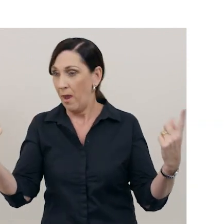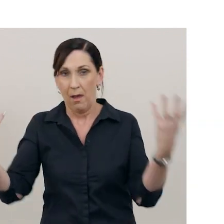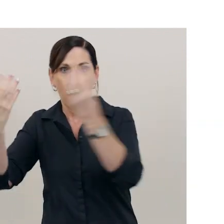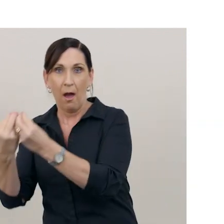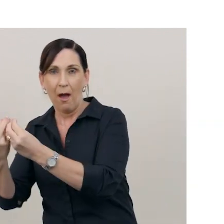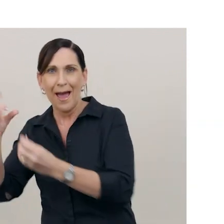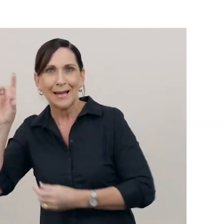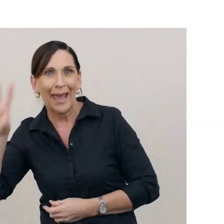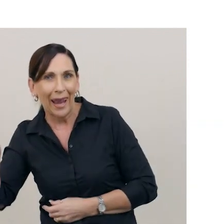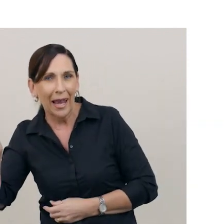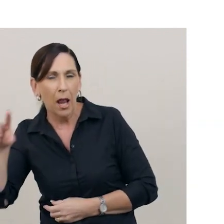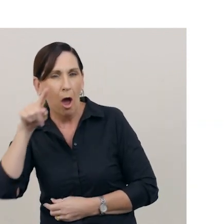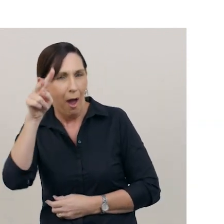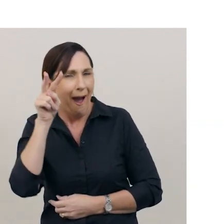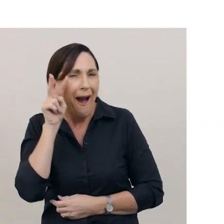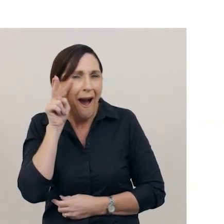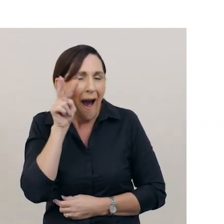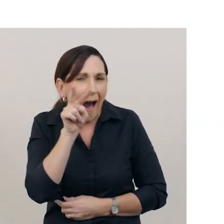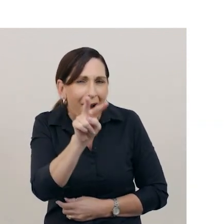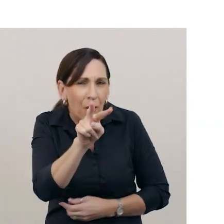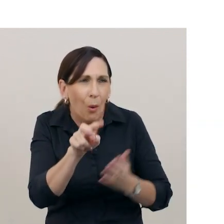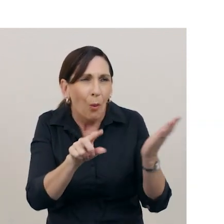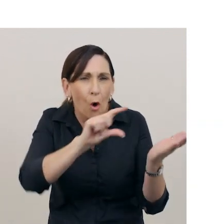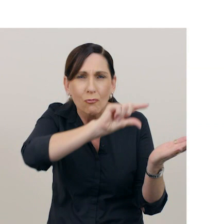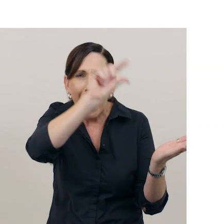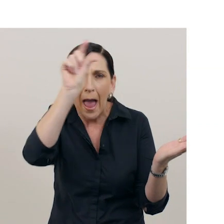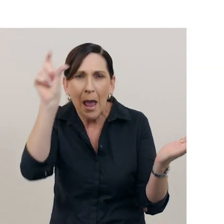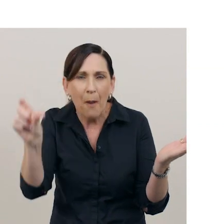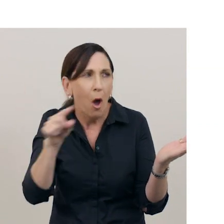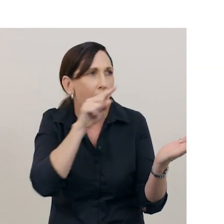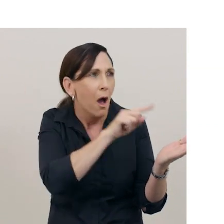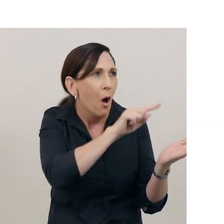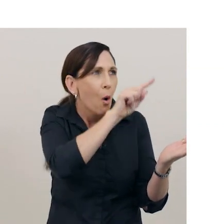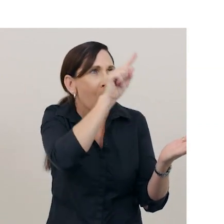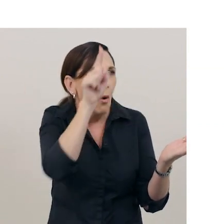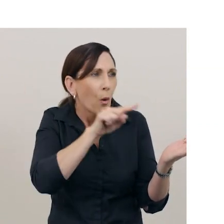Look closely and look at each coloured part of the rainbow.